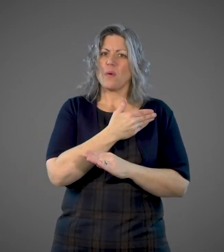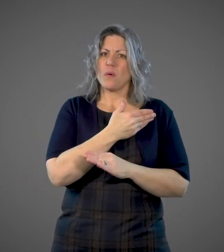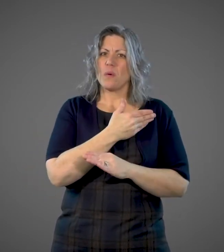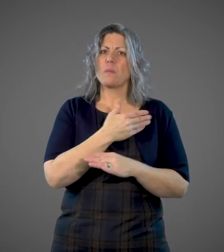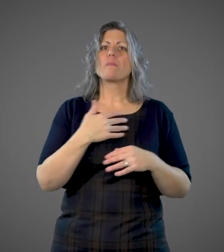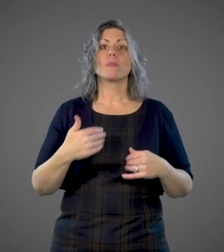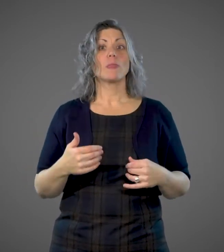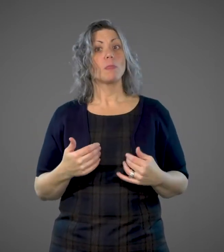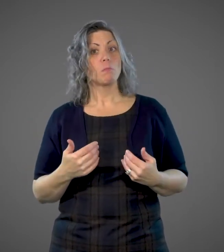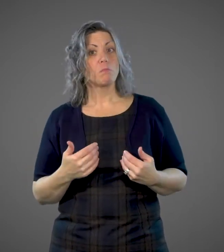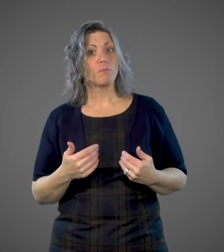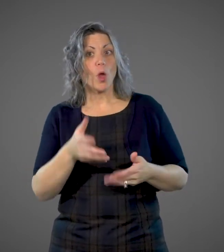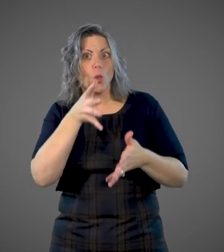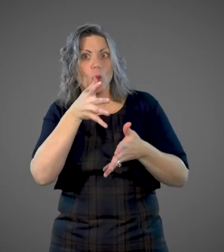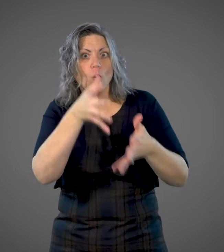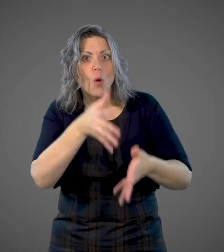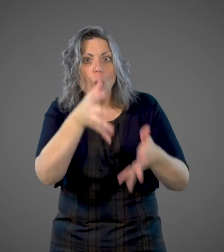If you start vomiting for no reason.